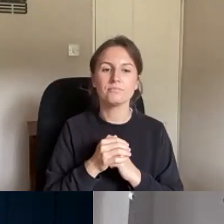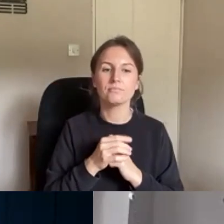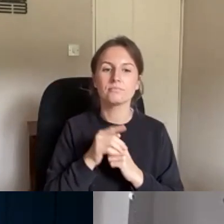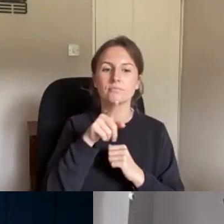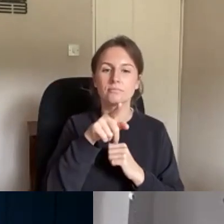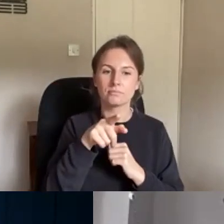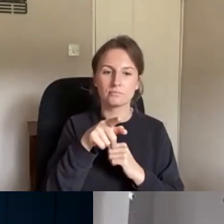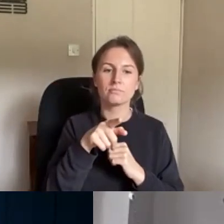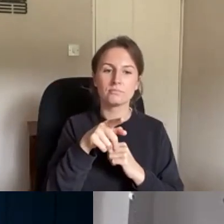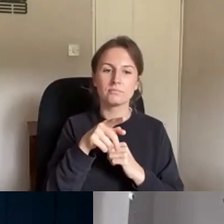of an entry be scored on?